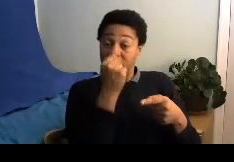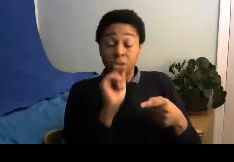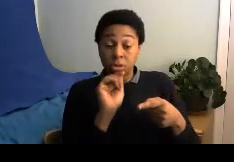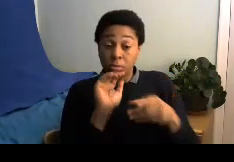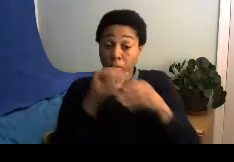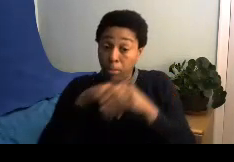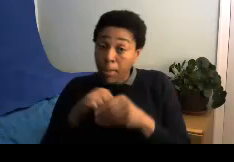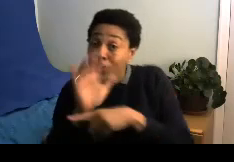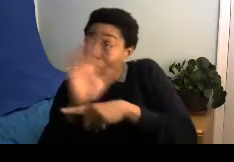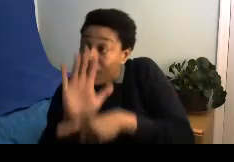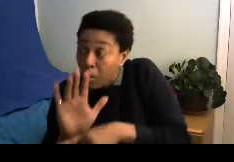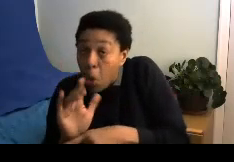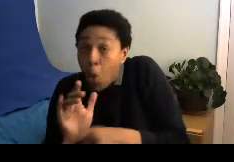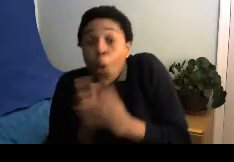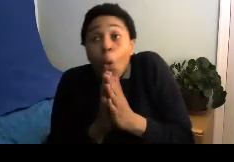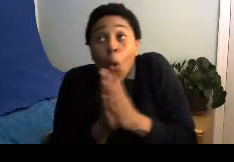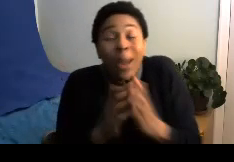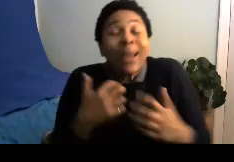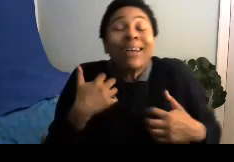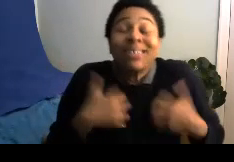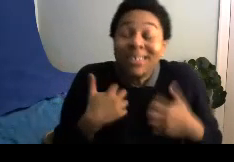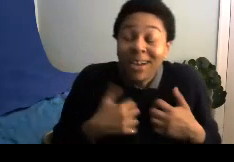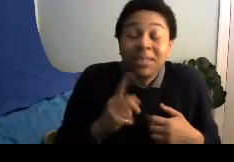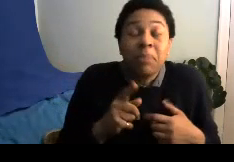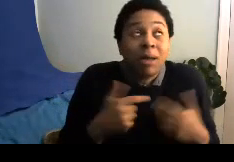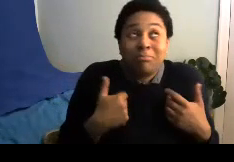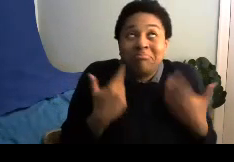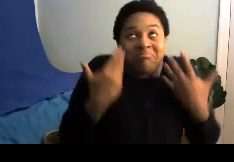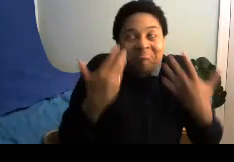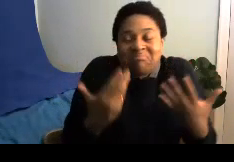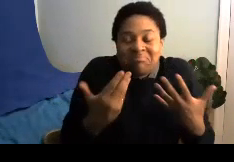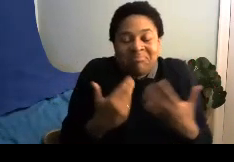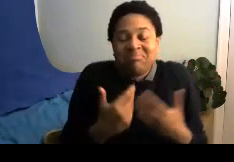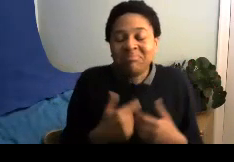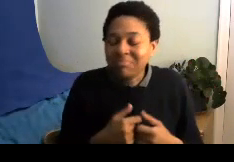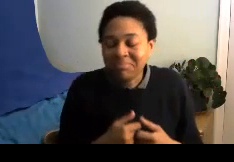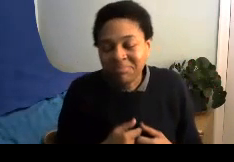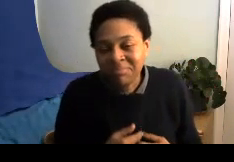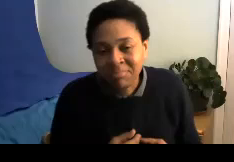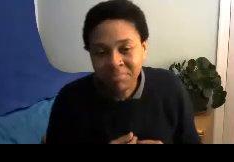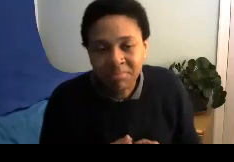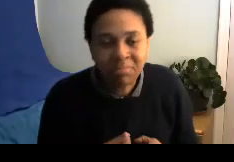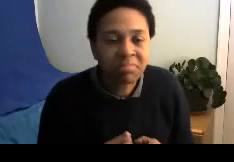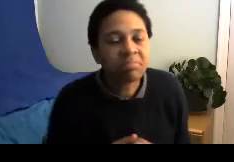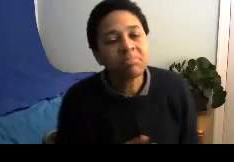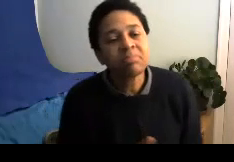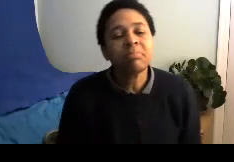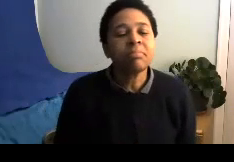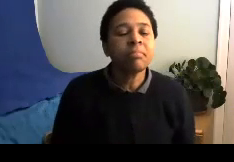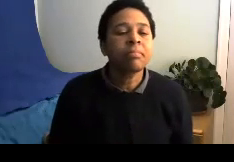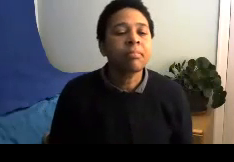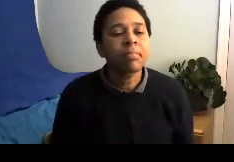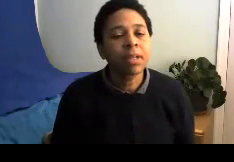experimenting and diversifying my creative sort of toolbox, I guess.